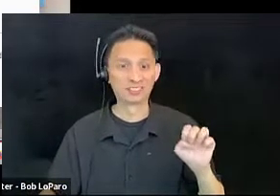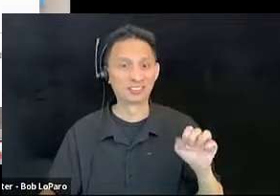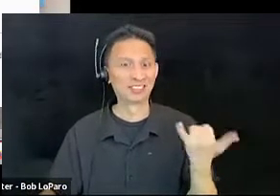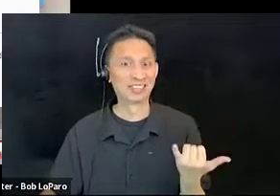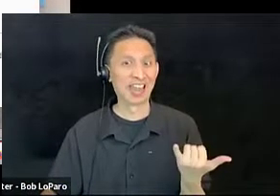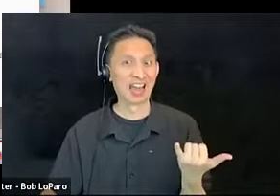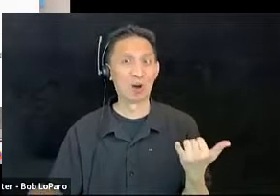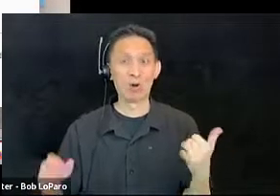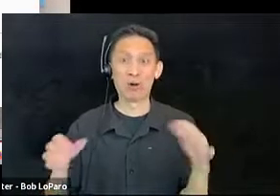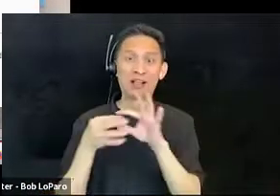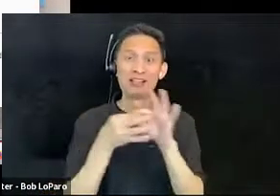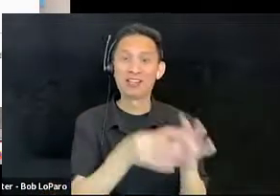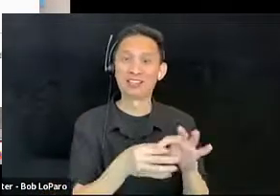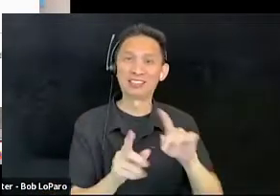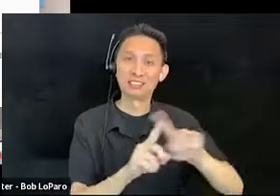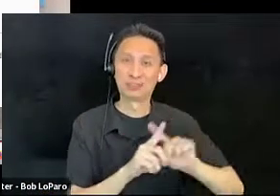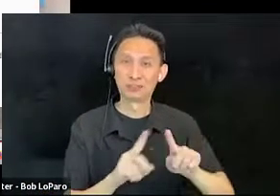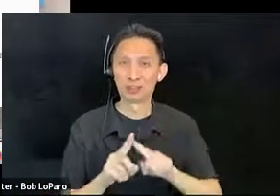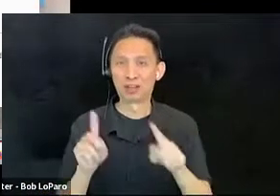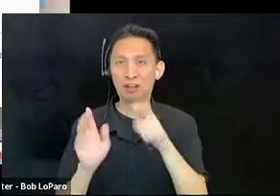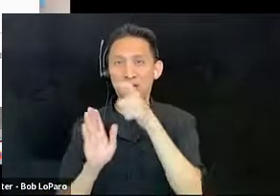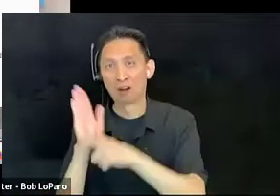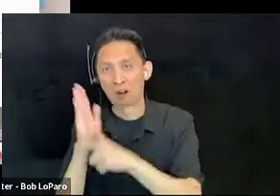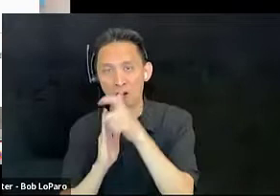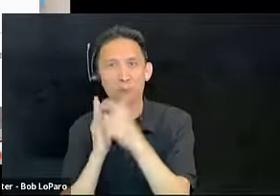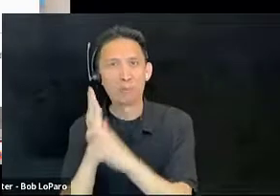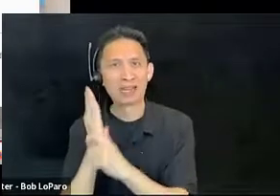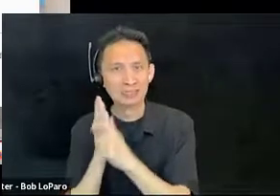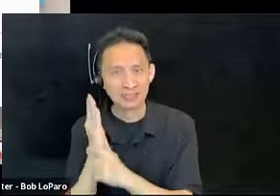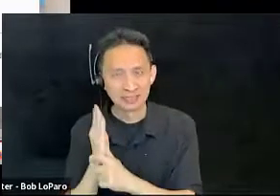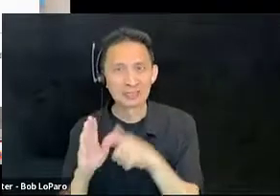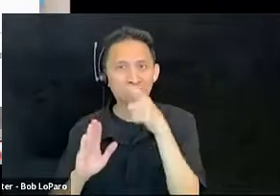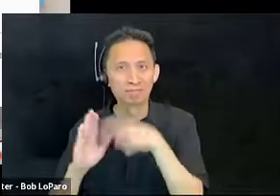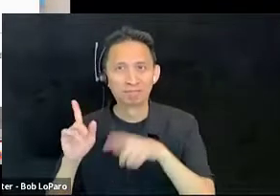and all of the places that we got our information,